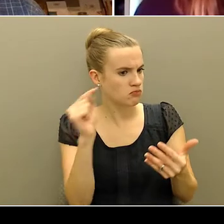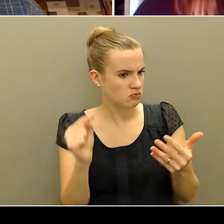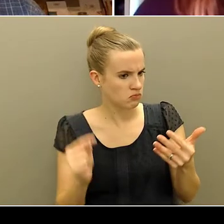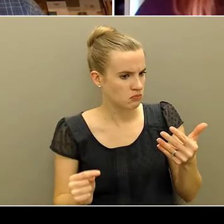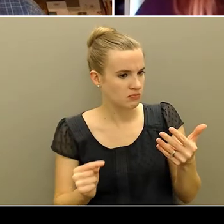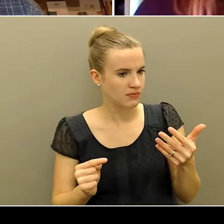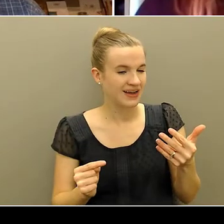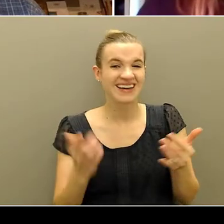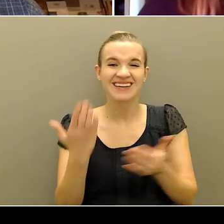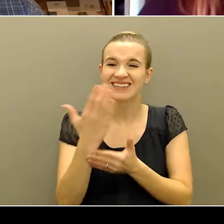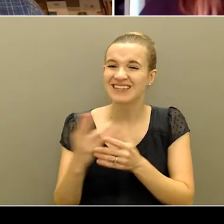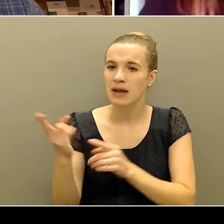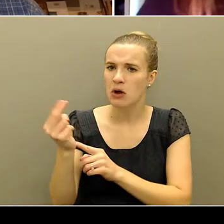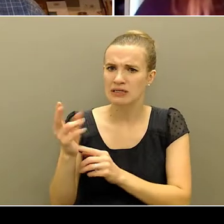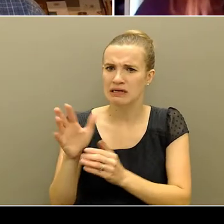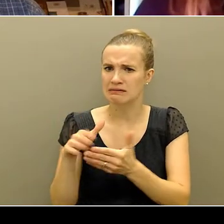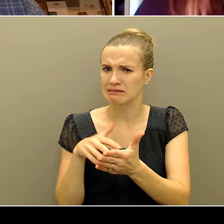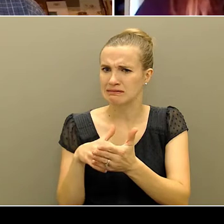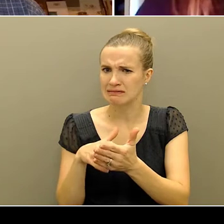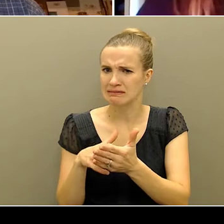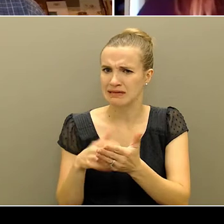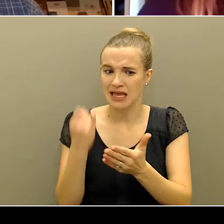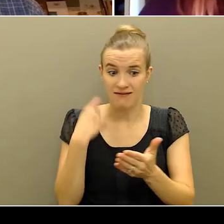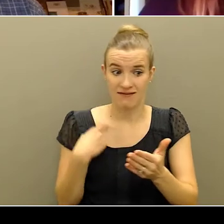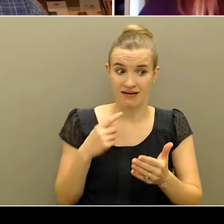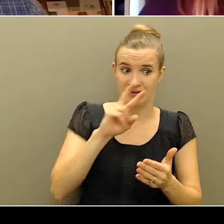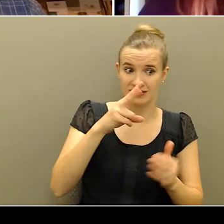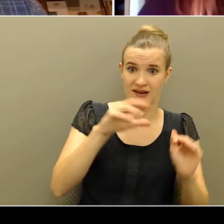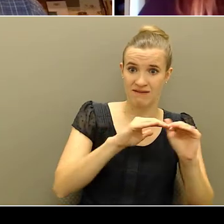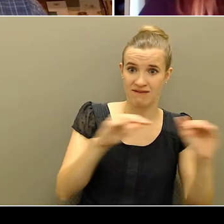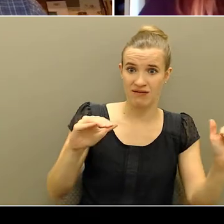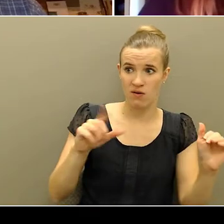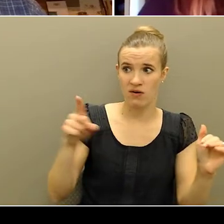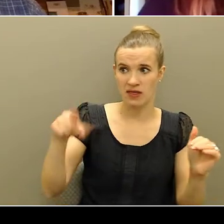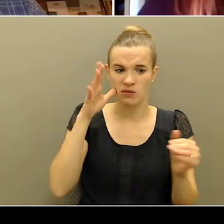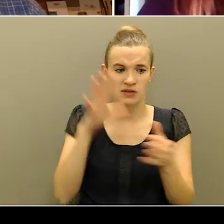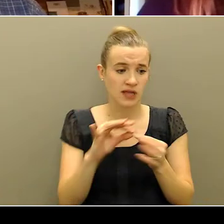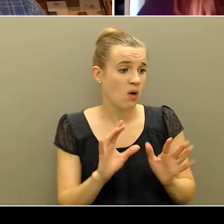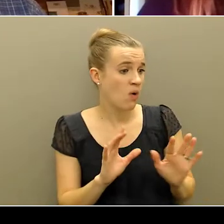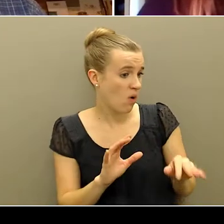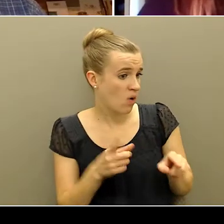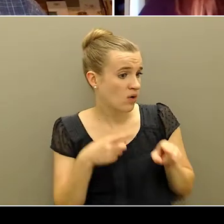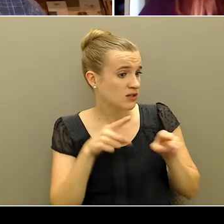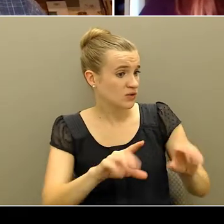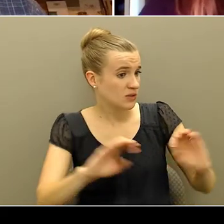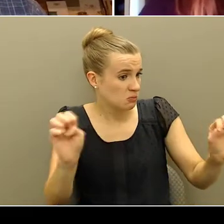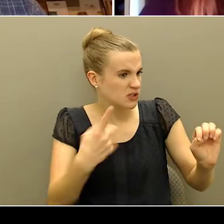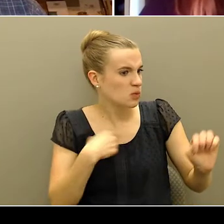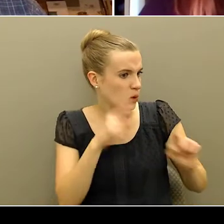just open up that conversation in general, because it really does educate, you know, the hotel, and a lot of times hotels are chains, so it's not even just